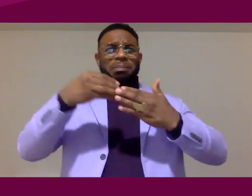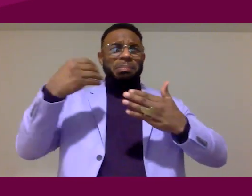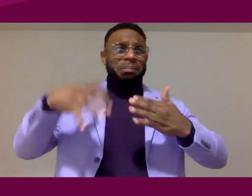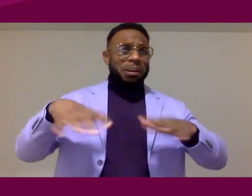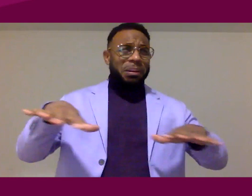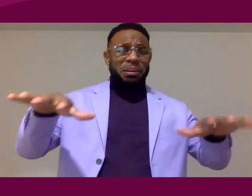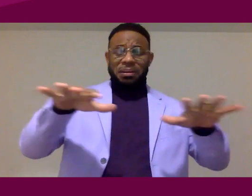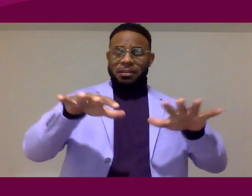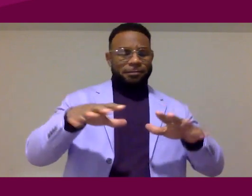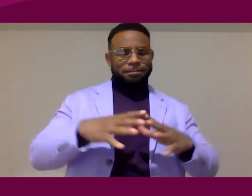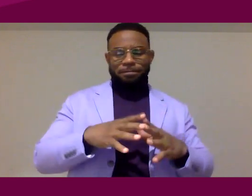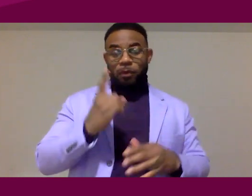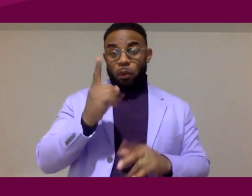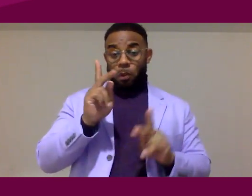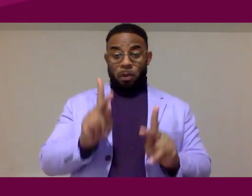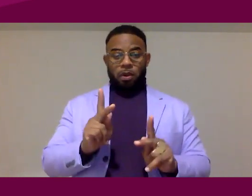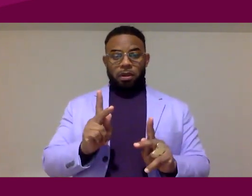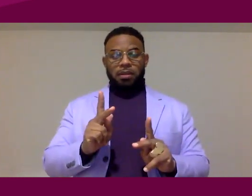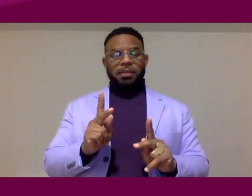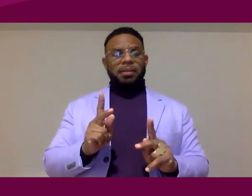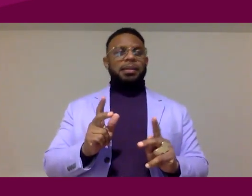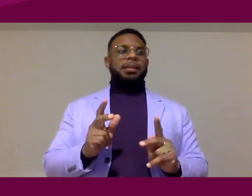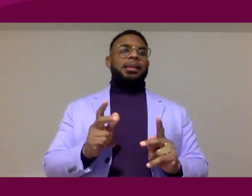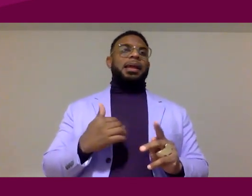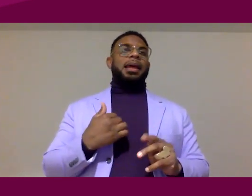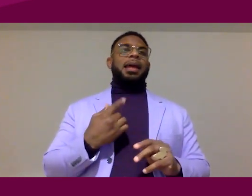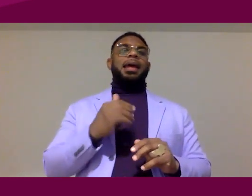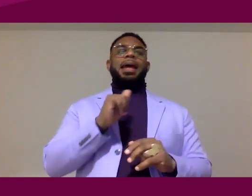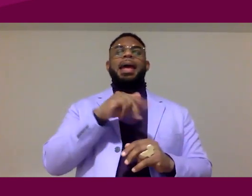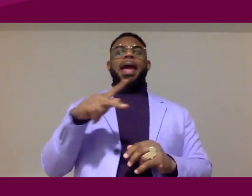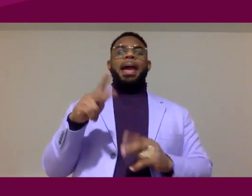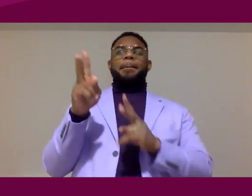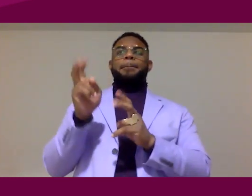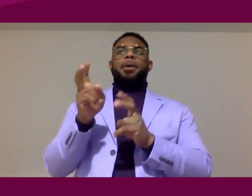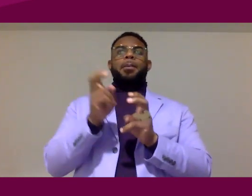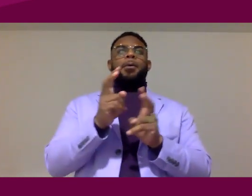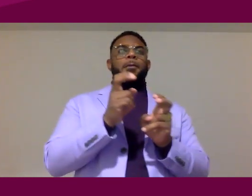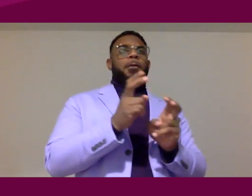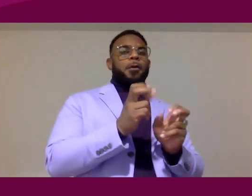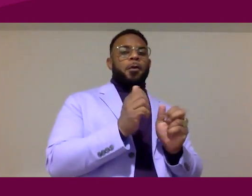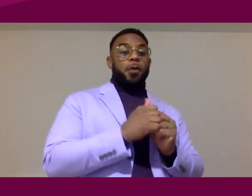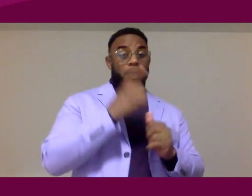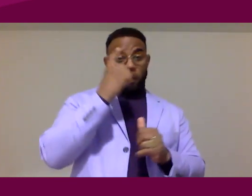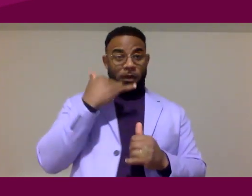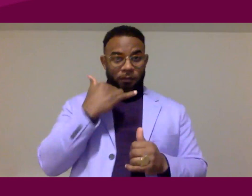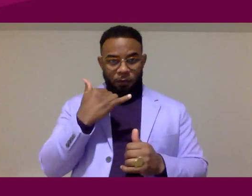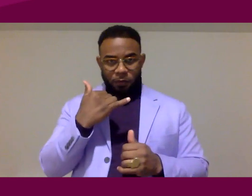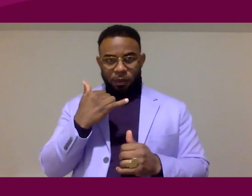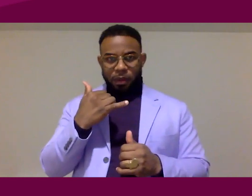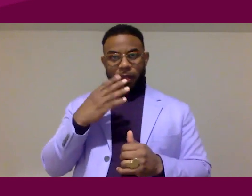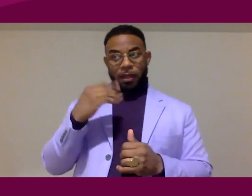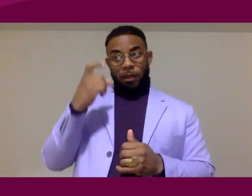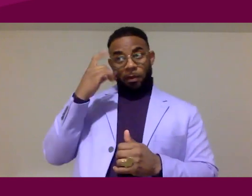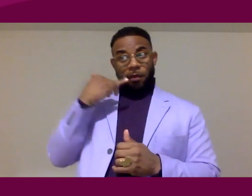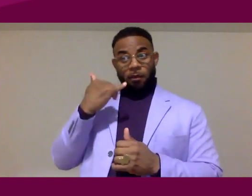a person had apps they could buy with their smartphone and their smartphone became the